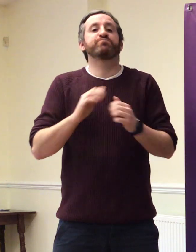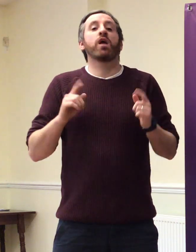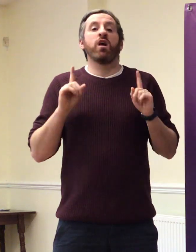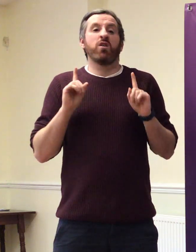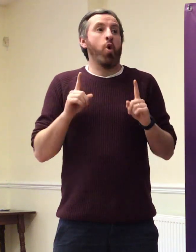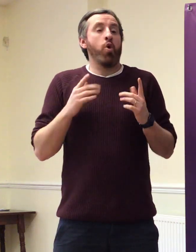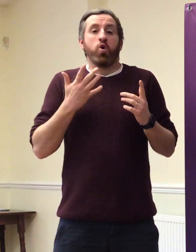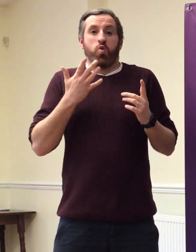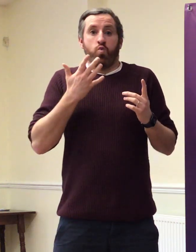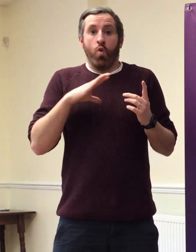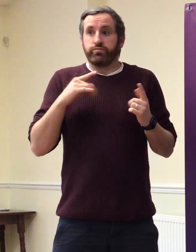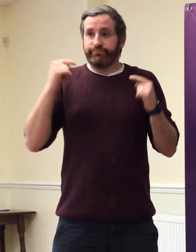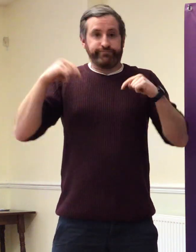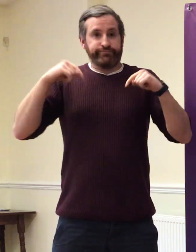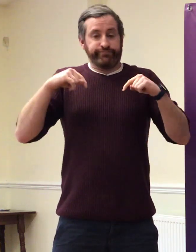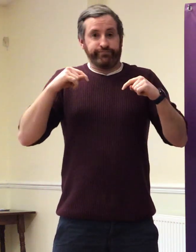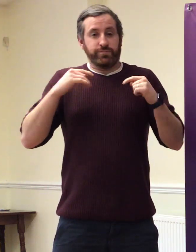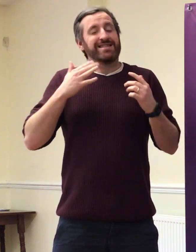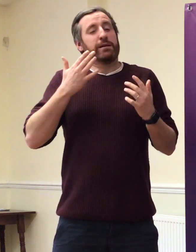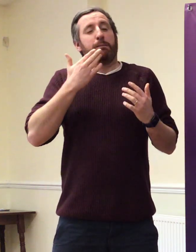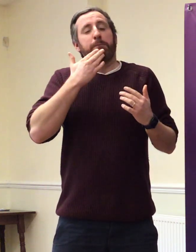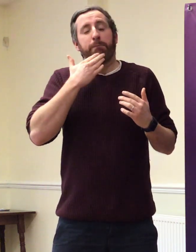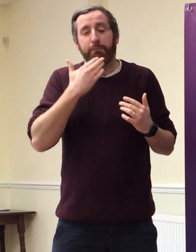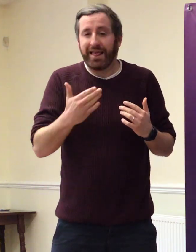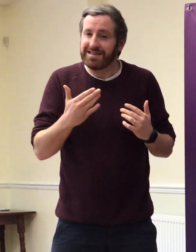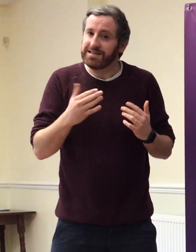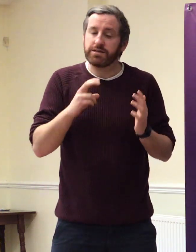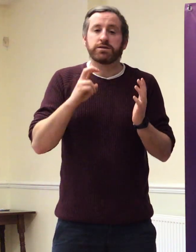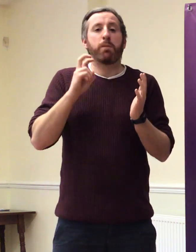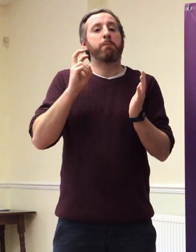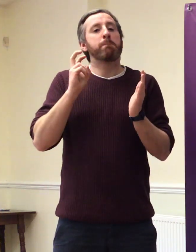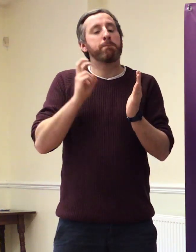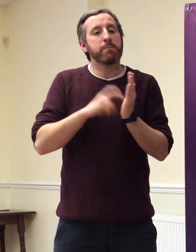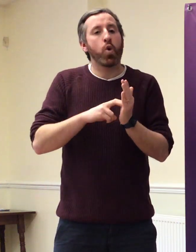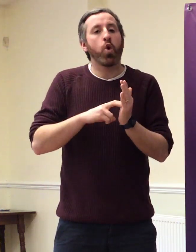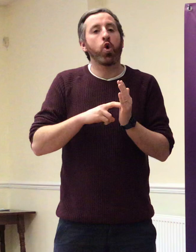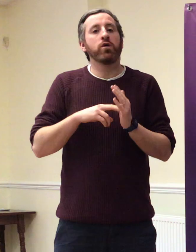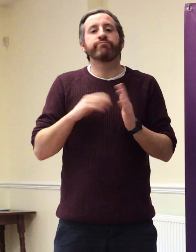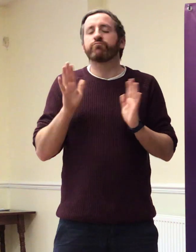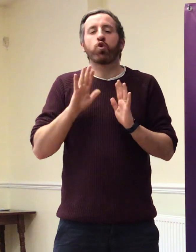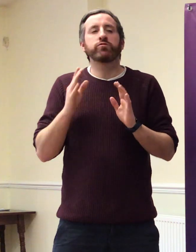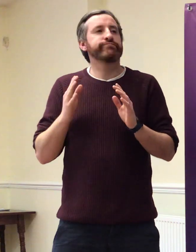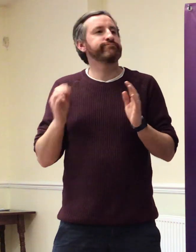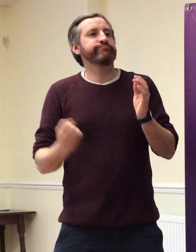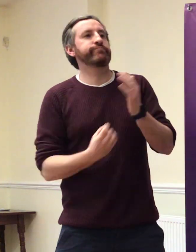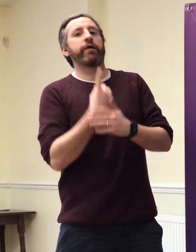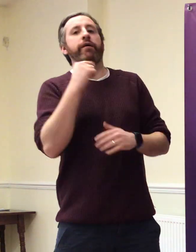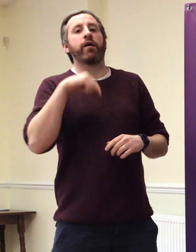We here at the Deaf Hub Wales want to remind everyone that all support sessions are via booking only,